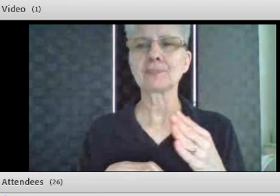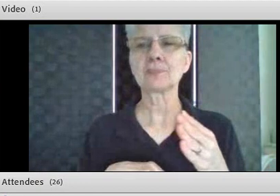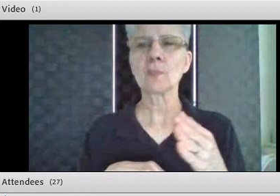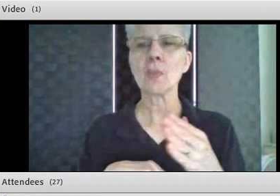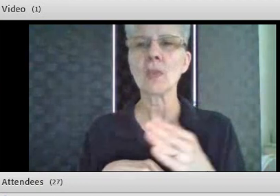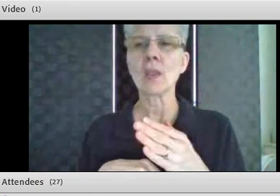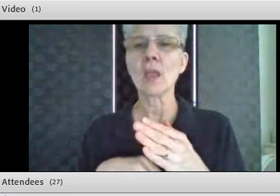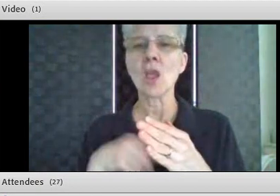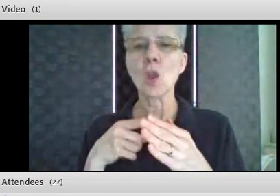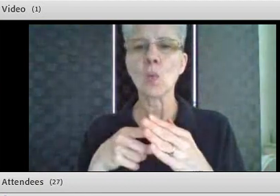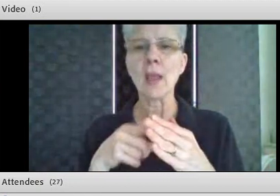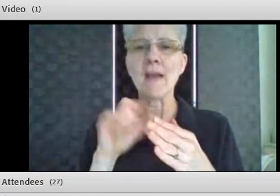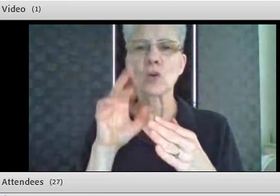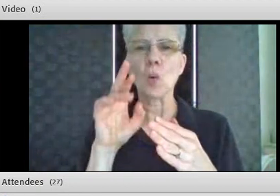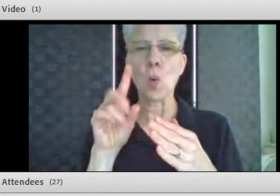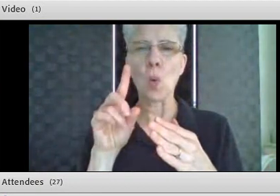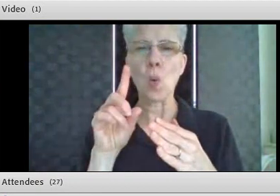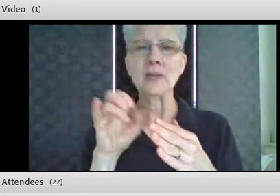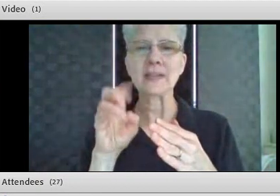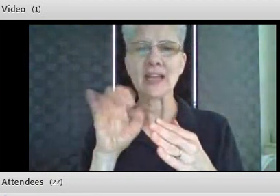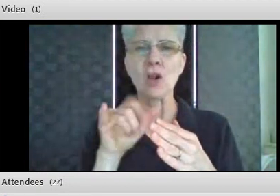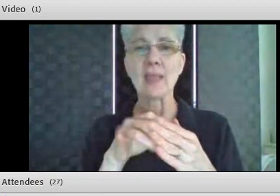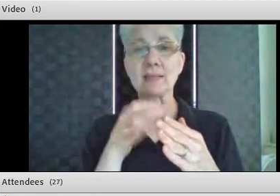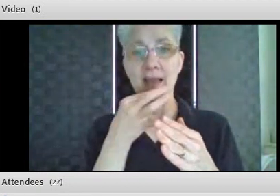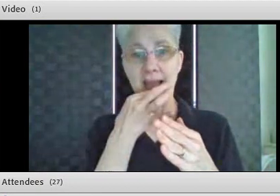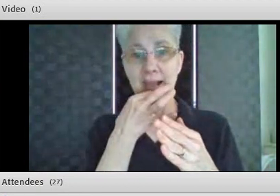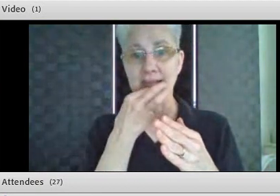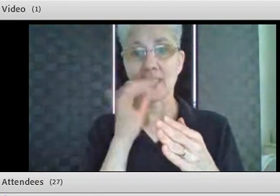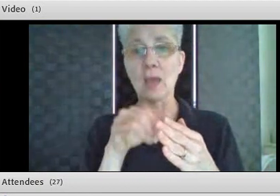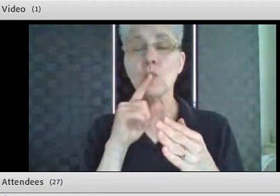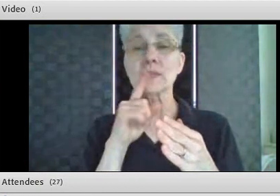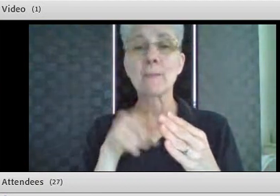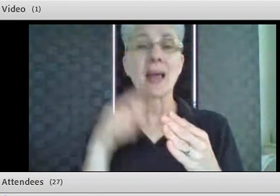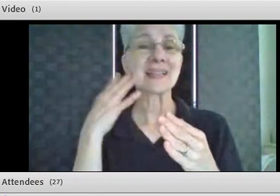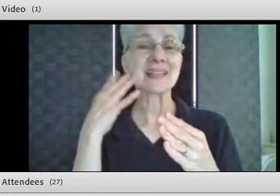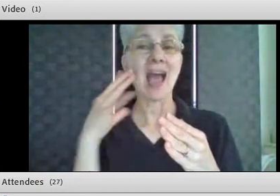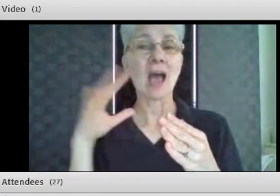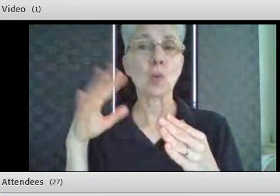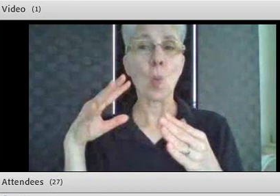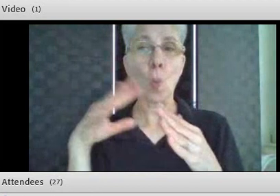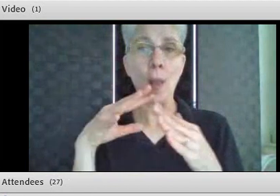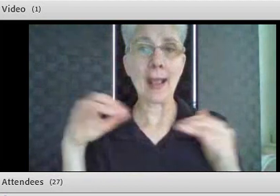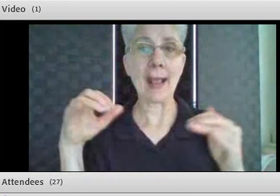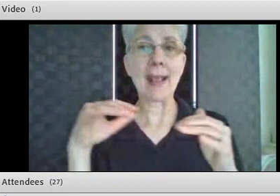and he had a whole -- He does paintings based on the music that he hears, some more on that.